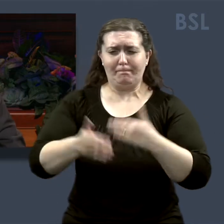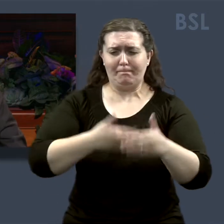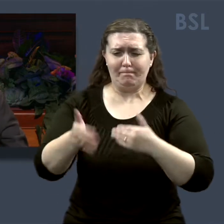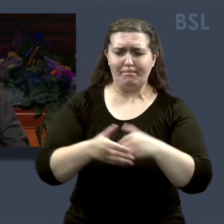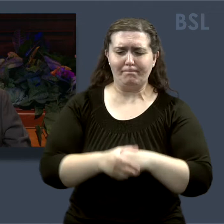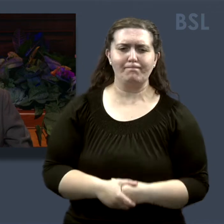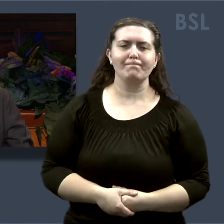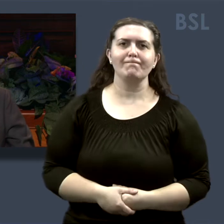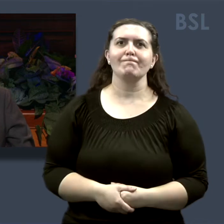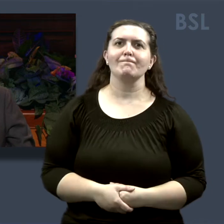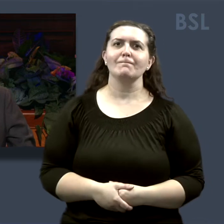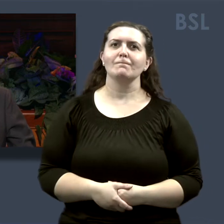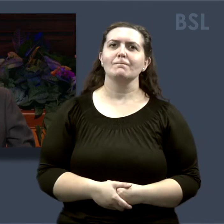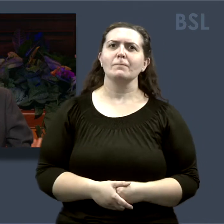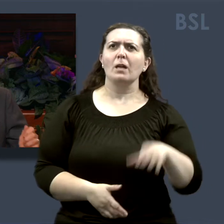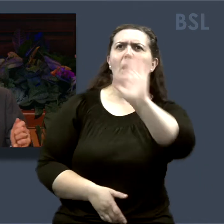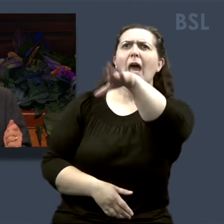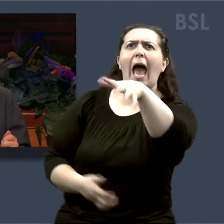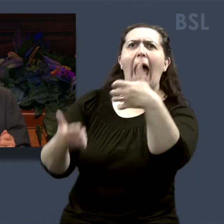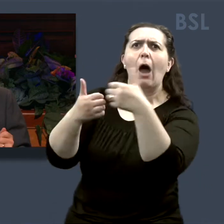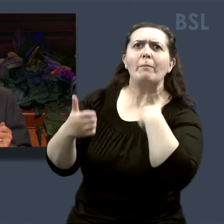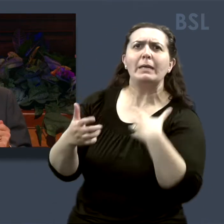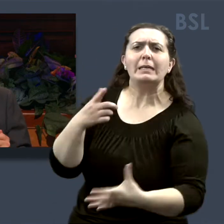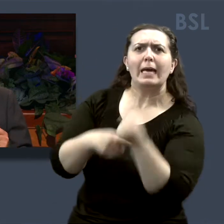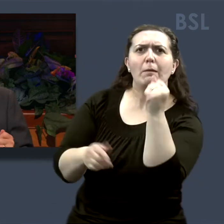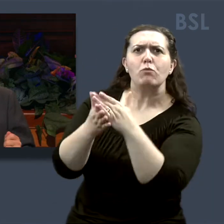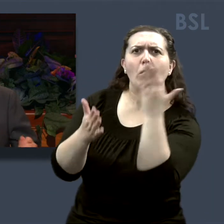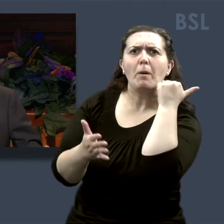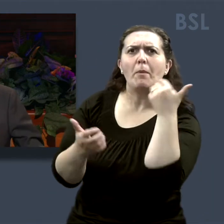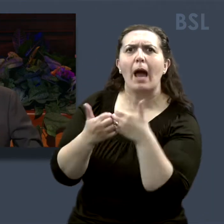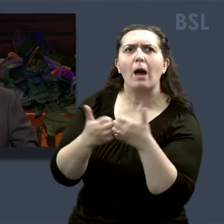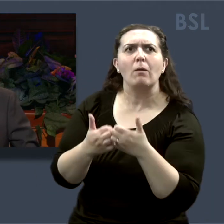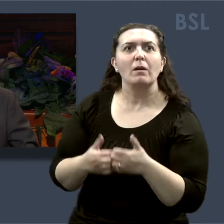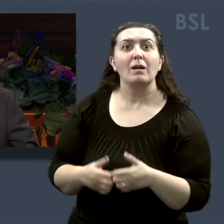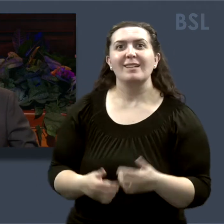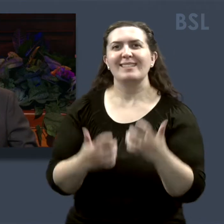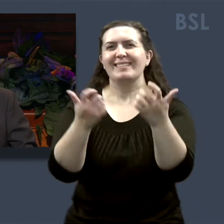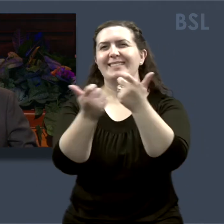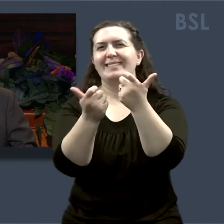“‘Well, do you know how I could get one?’